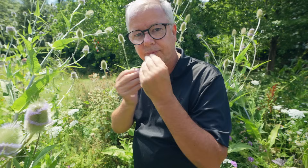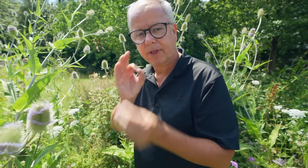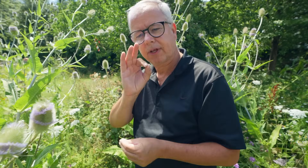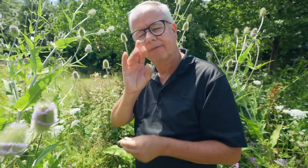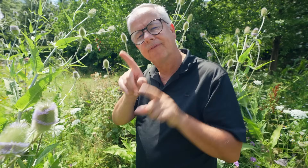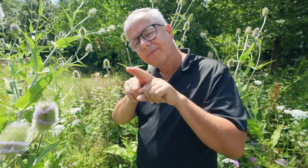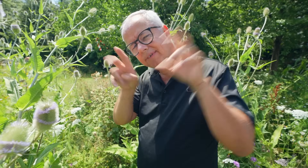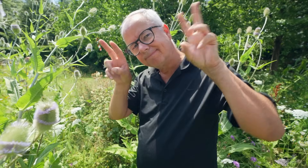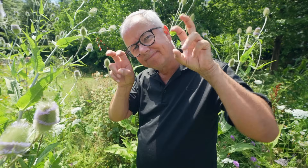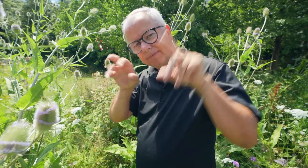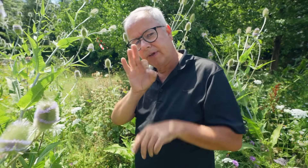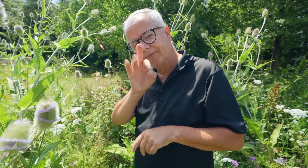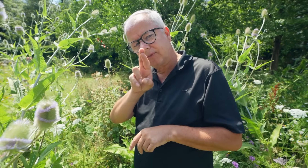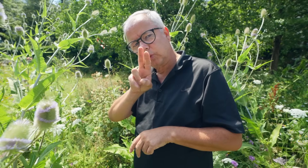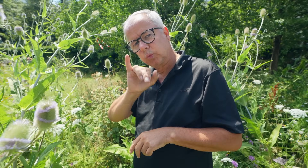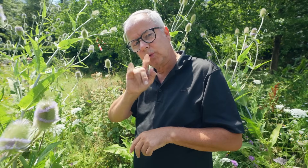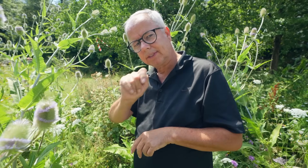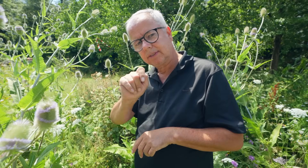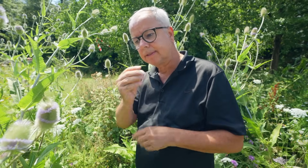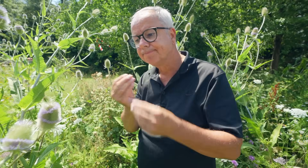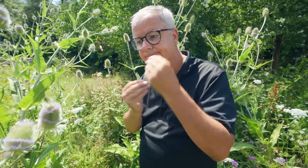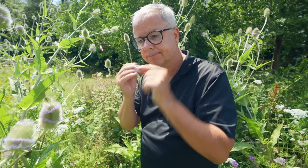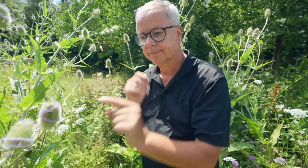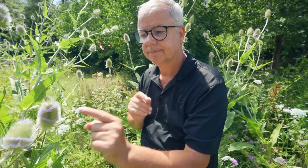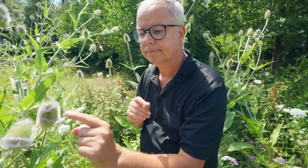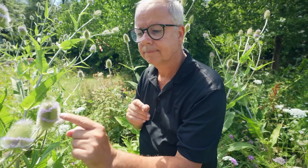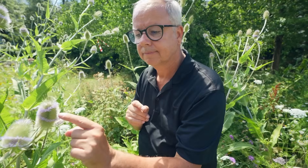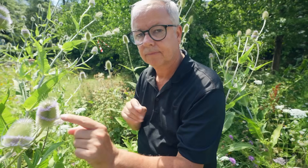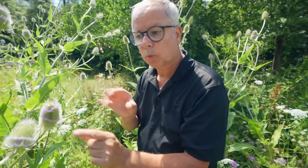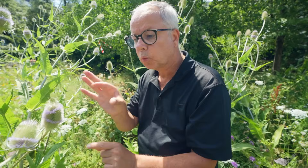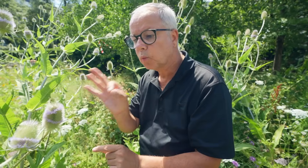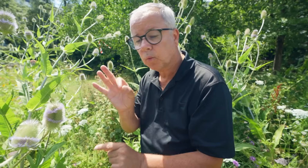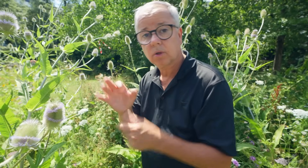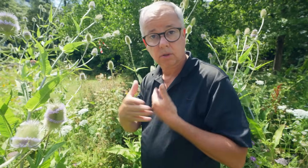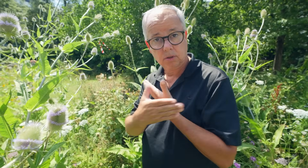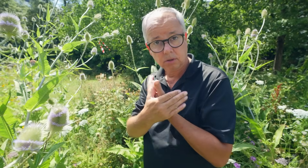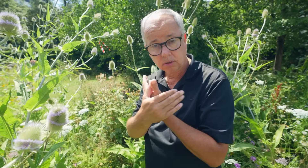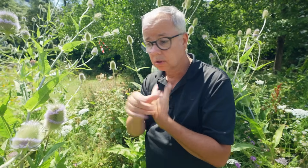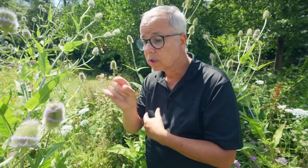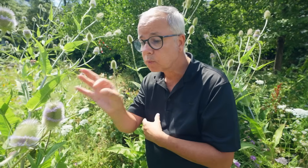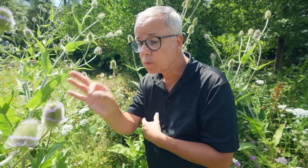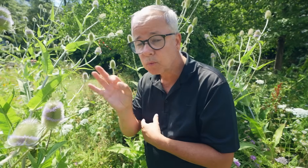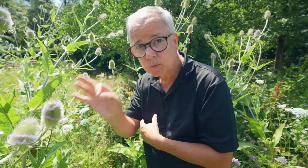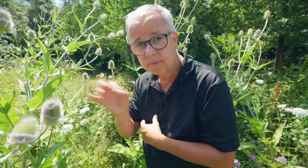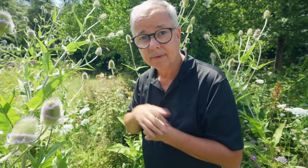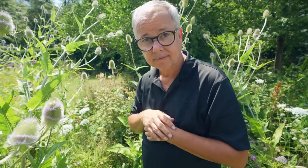The fruit of this flower is enjoyed by butterflies.